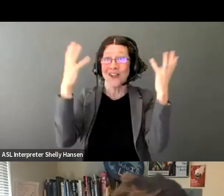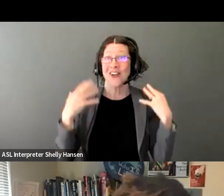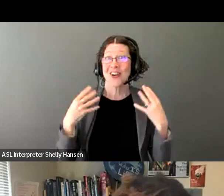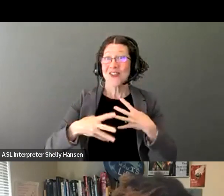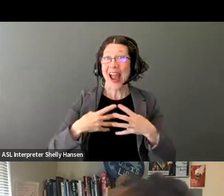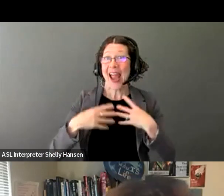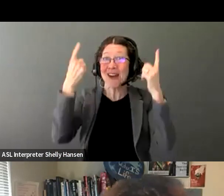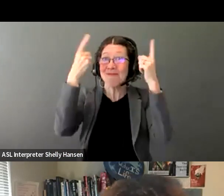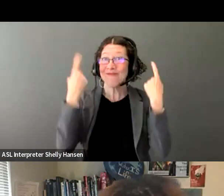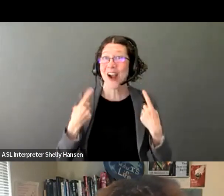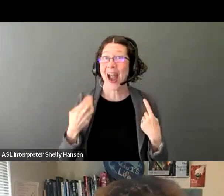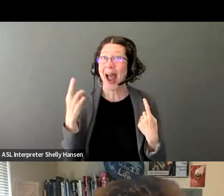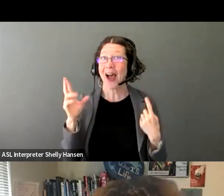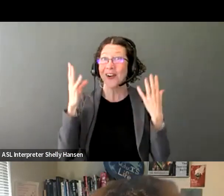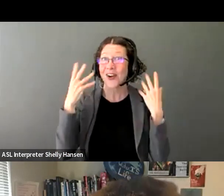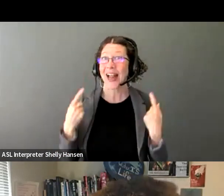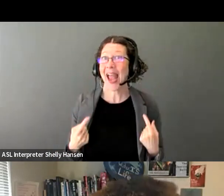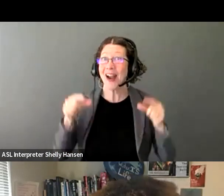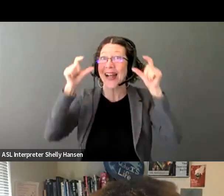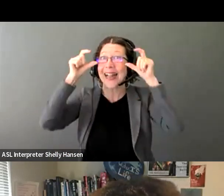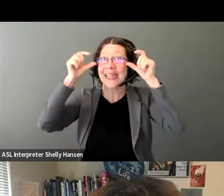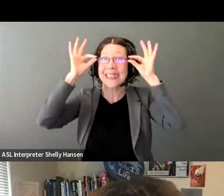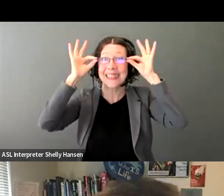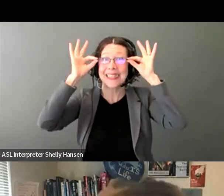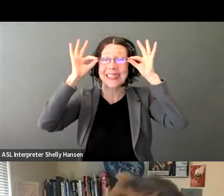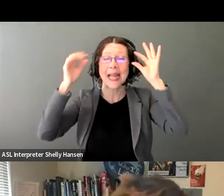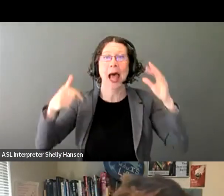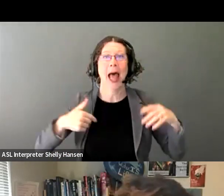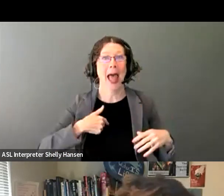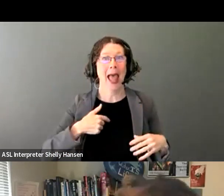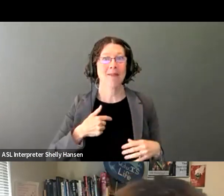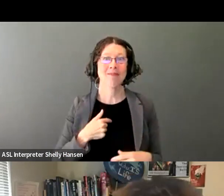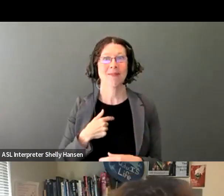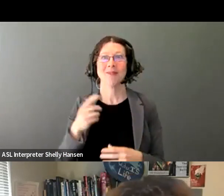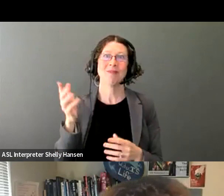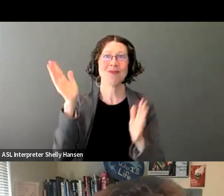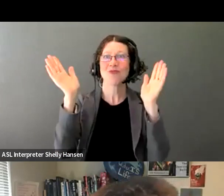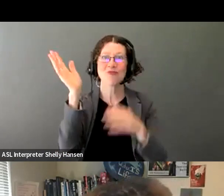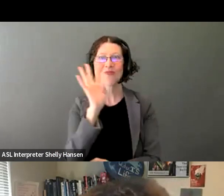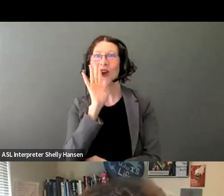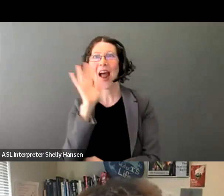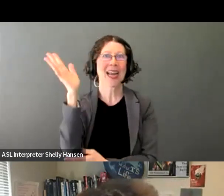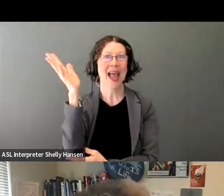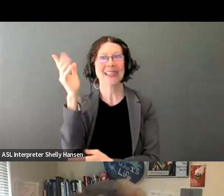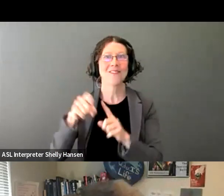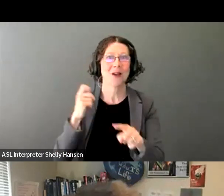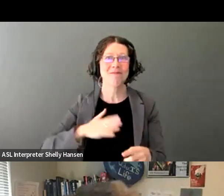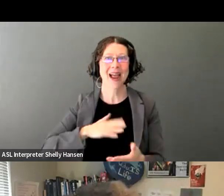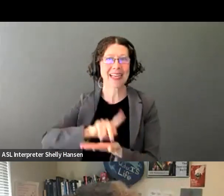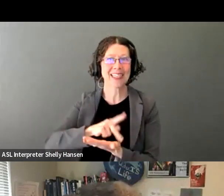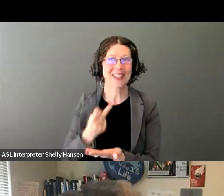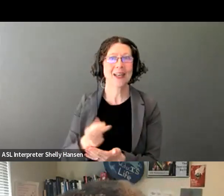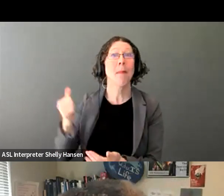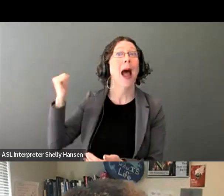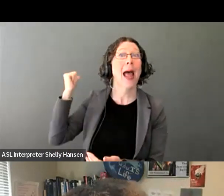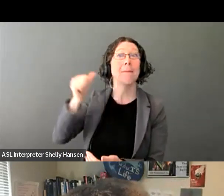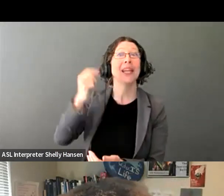And I am broadcasting from my kitchen with two pictures of my art behind me.